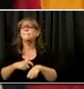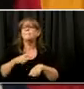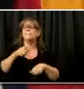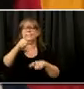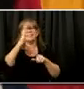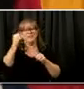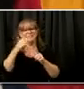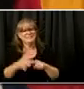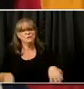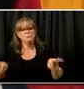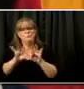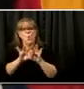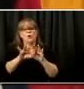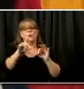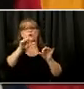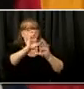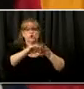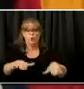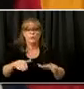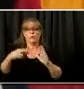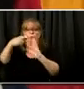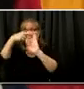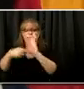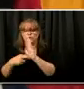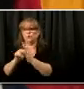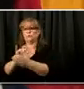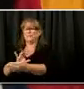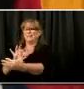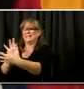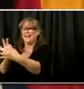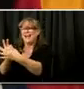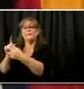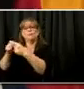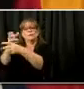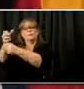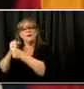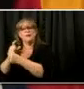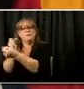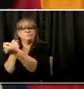way or we can connect you we also know around some of the other needs that families have particularly